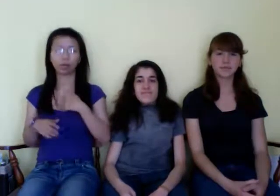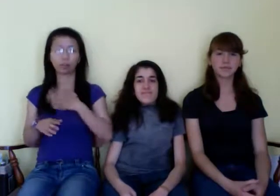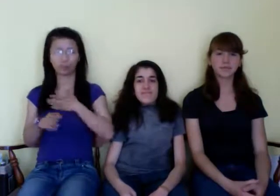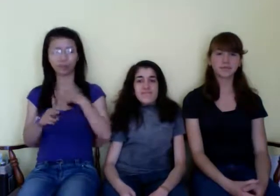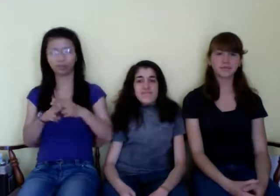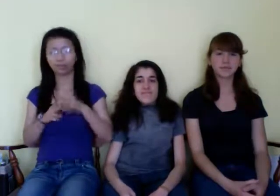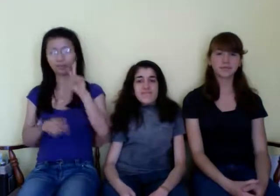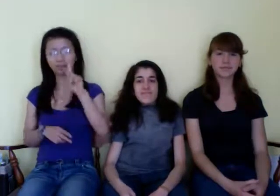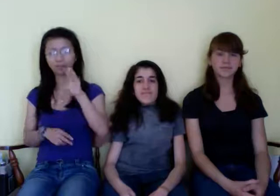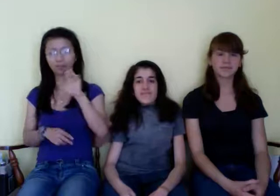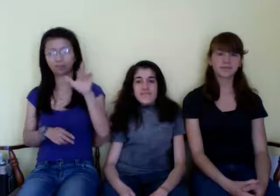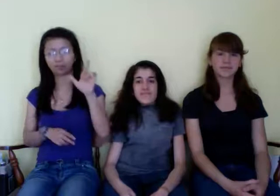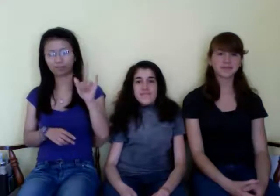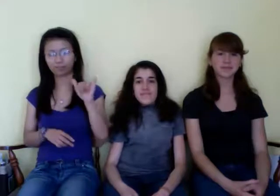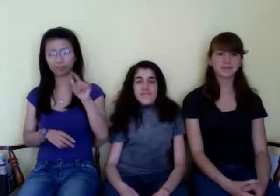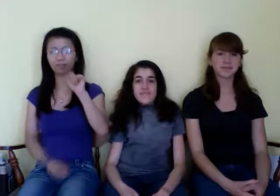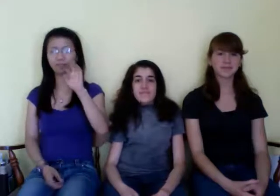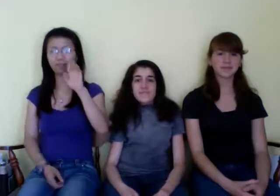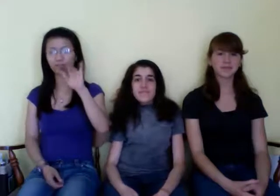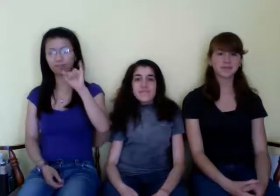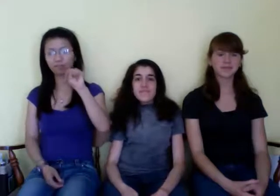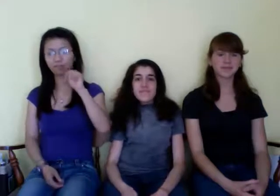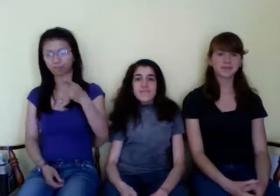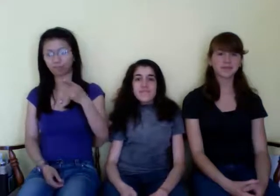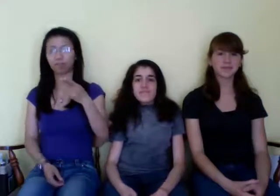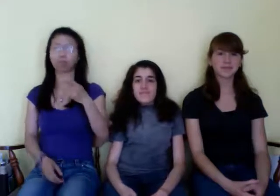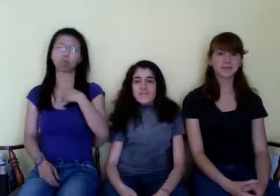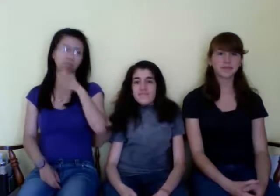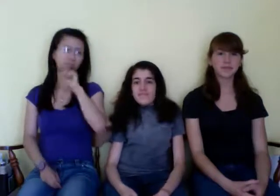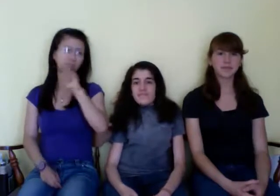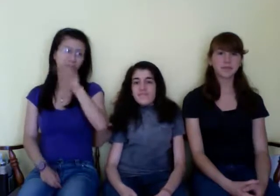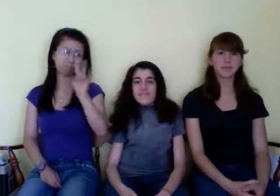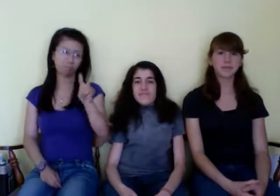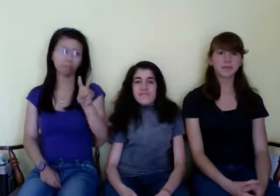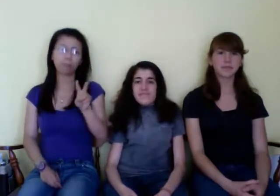My name is Kelly Trinh, and I am 22-years-old. I am on break from Santa Ana College - SAC